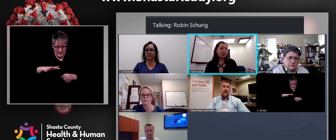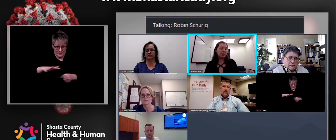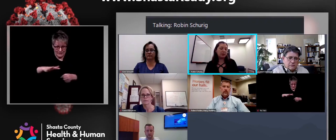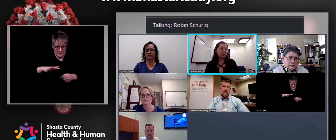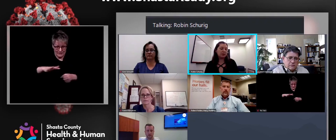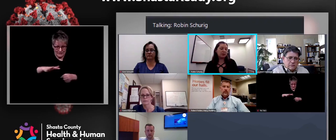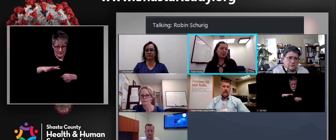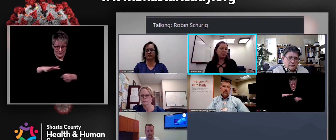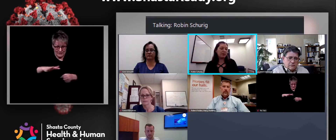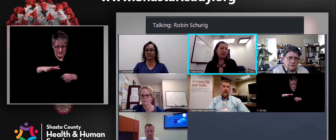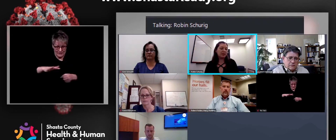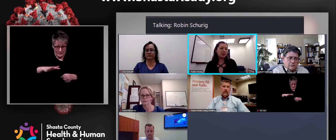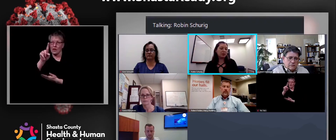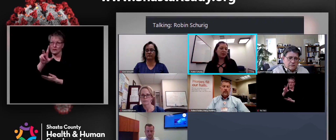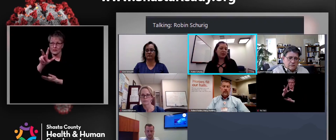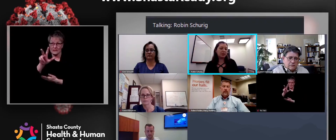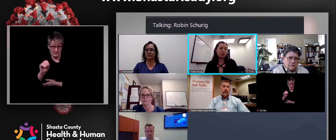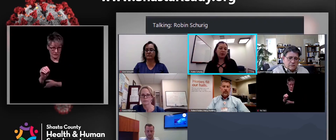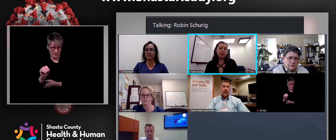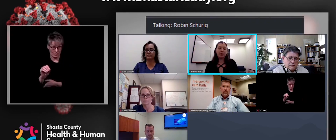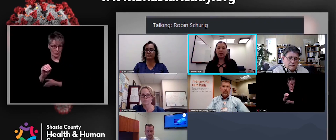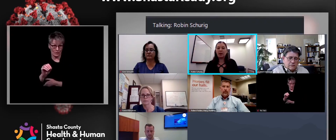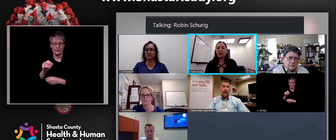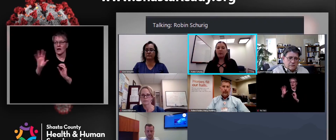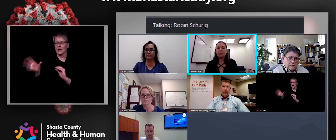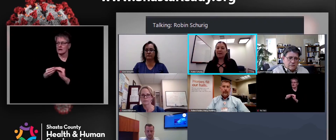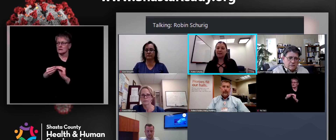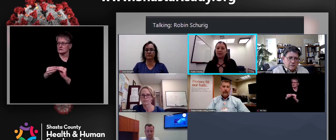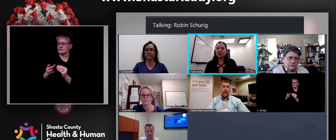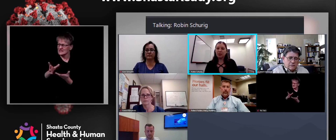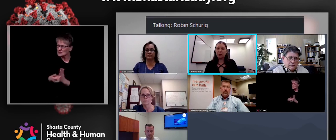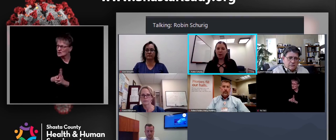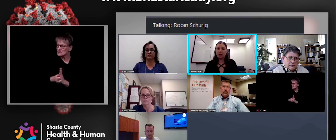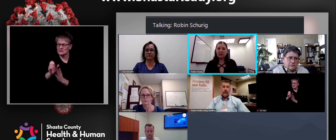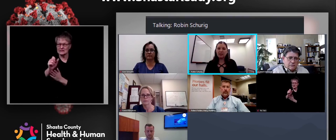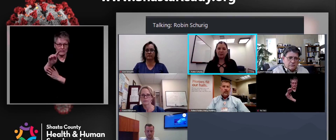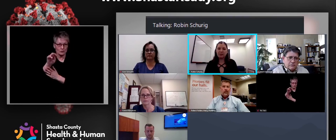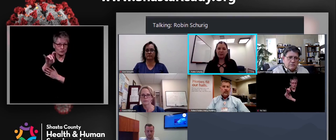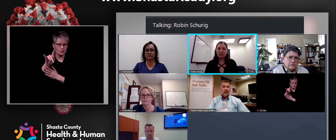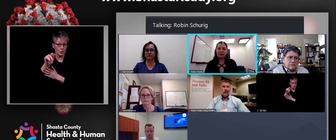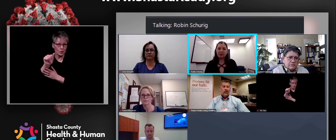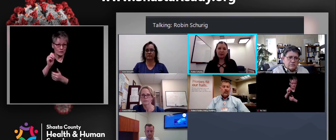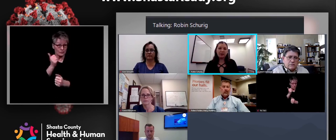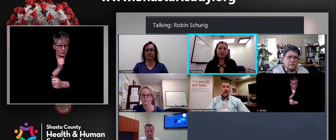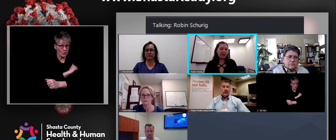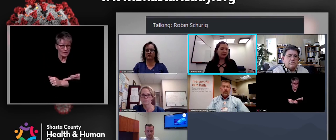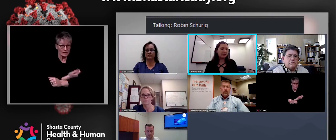me, it provides additional statutory authority for isolation and quarantine specifically.